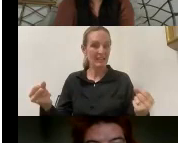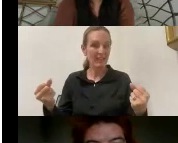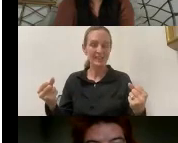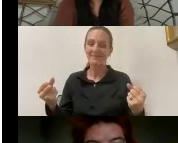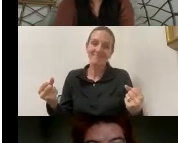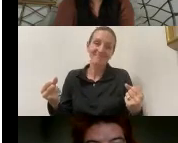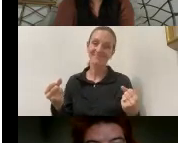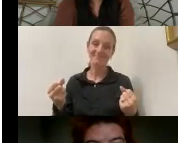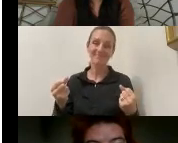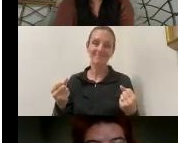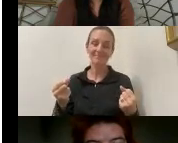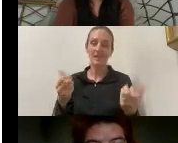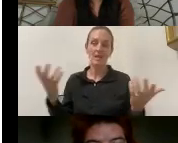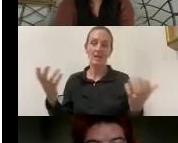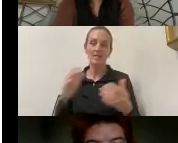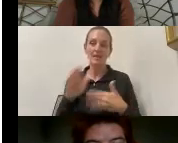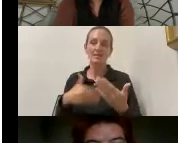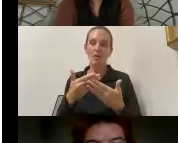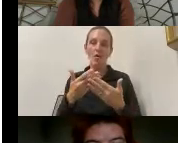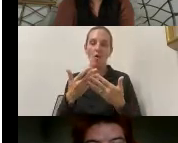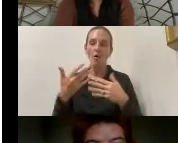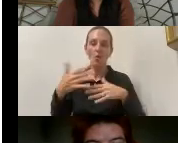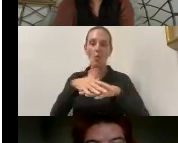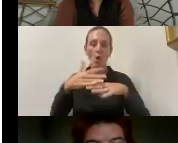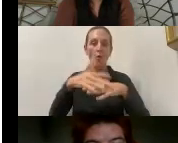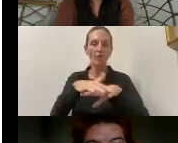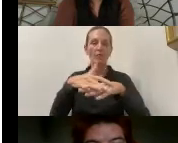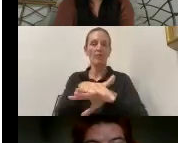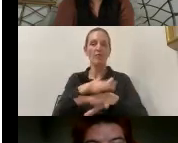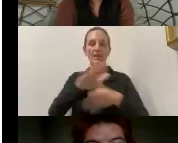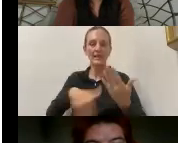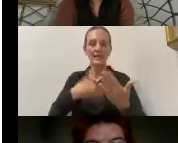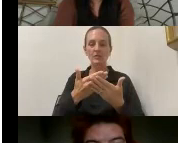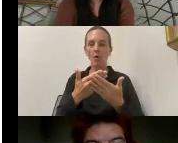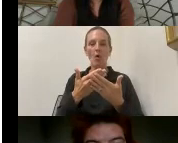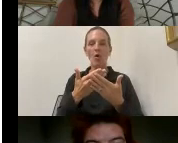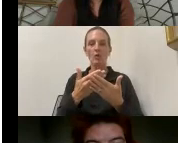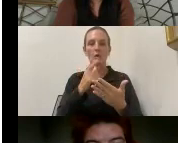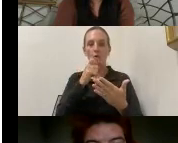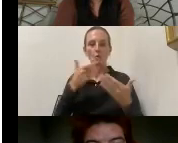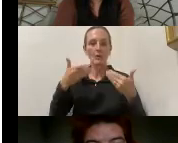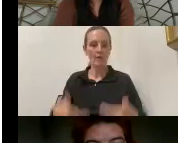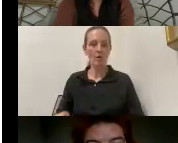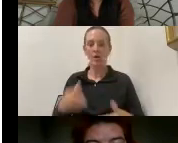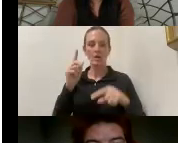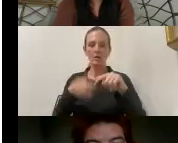It's all an intersectional piece of who we are and we can't keep splitting ourselves